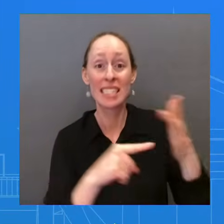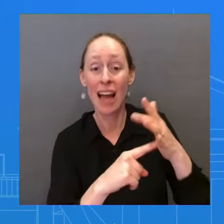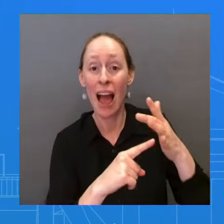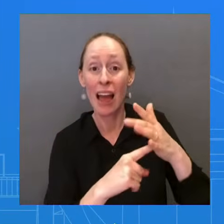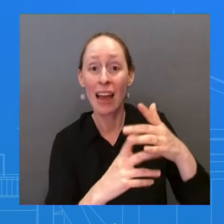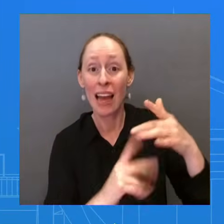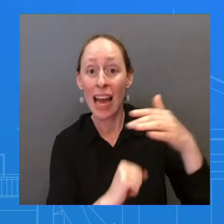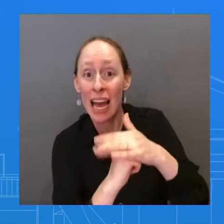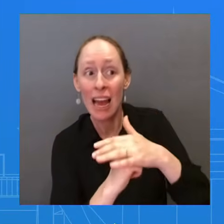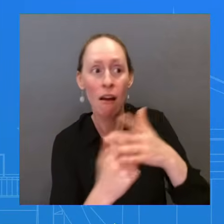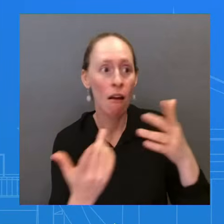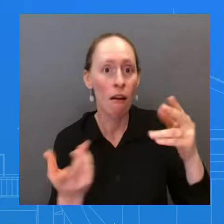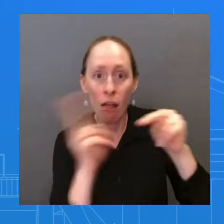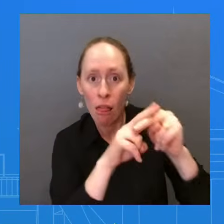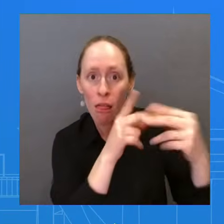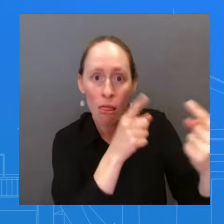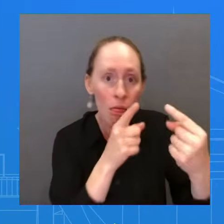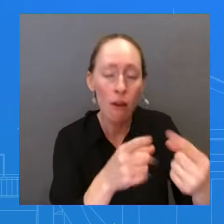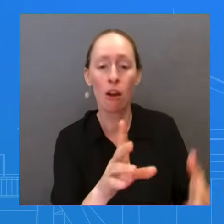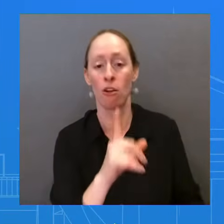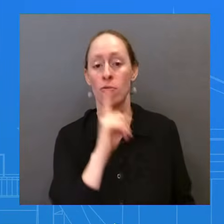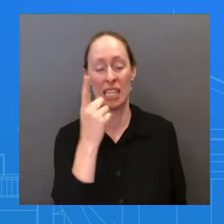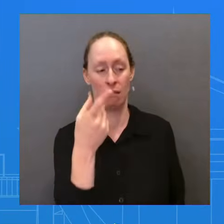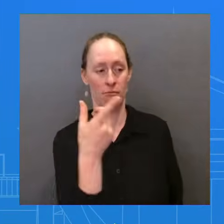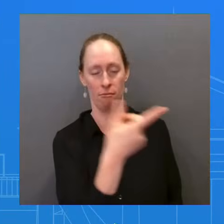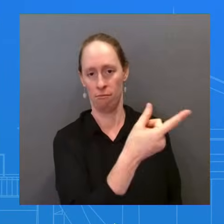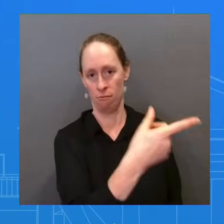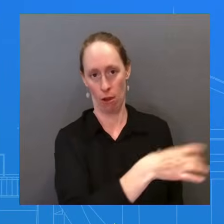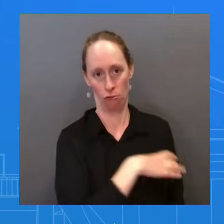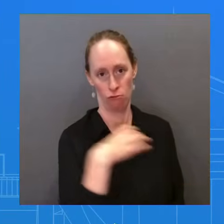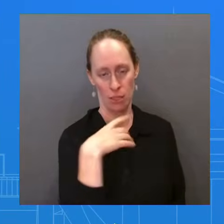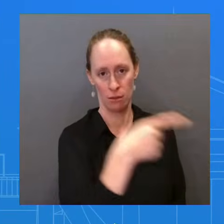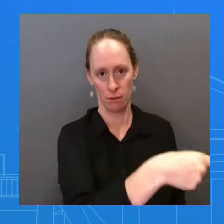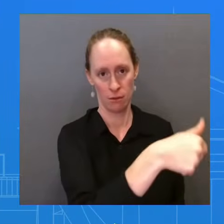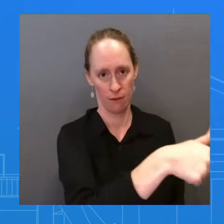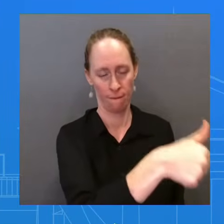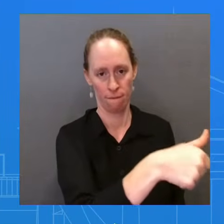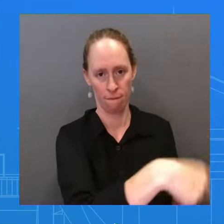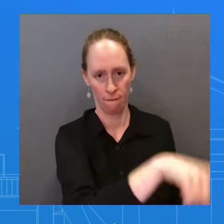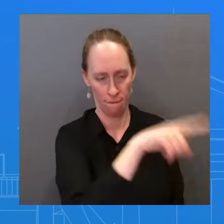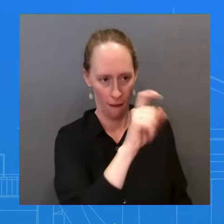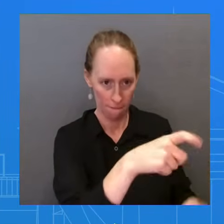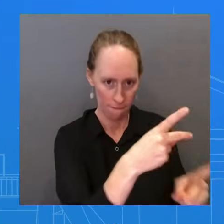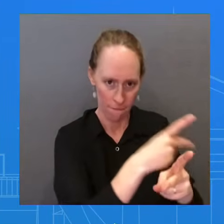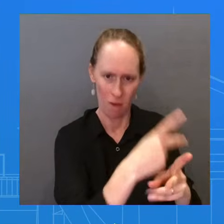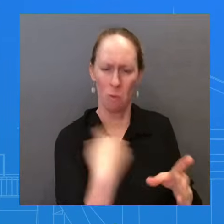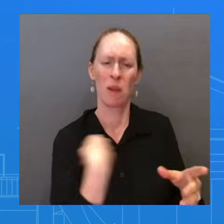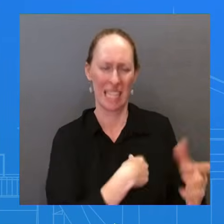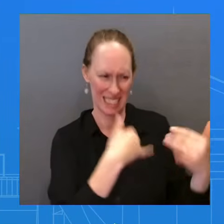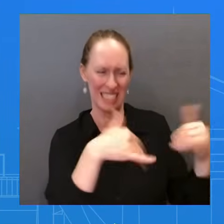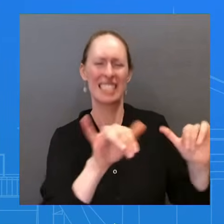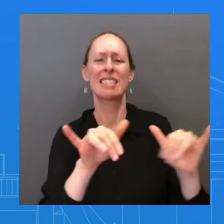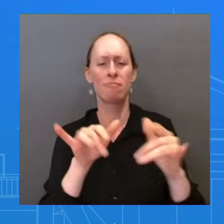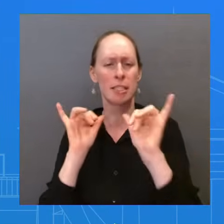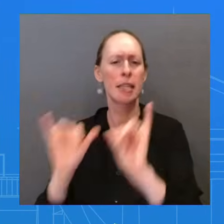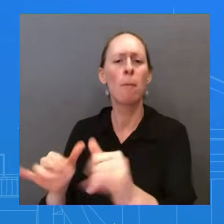there won't be an effect on our ability to support Ukraine. Ms. Jean-Pierre: Go ahead, James. The Press: Thank you, Karine. The Press: Karine, thank you. Mr. Kirby: Which James?